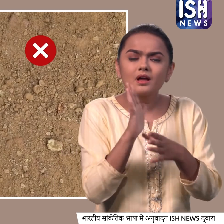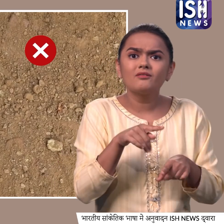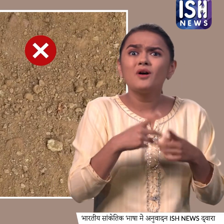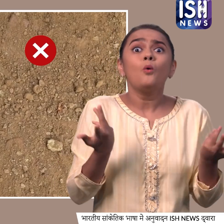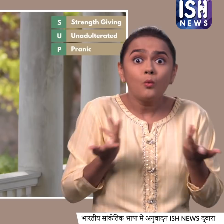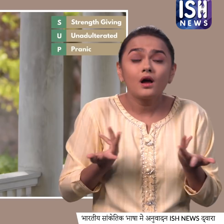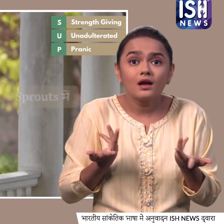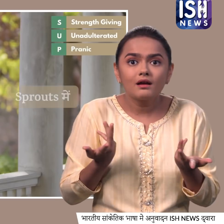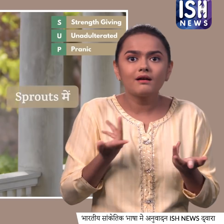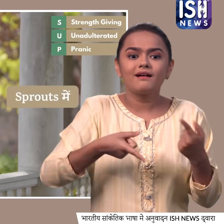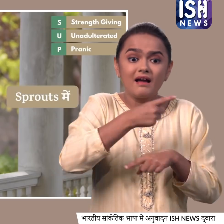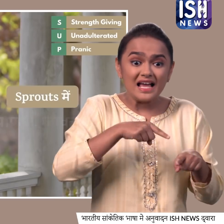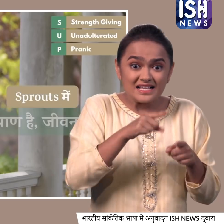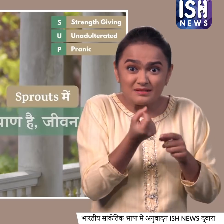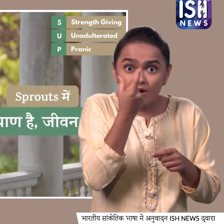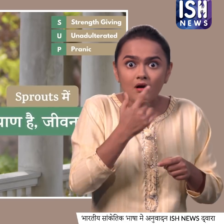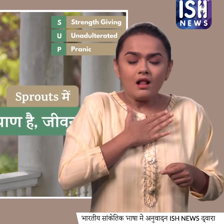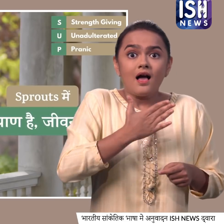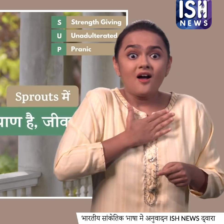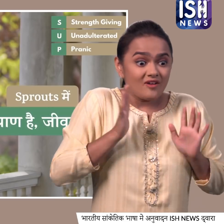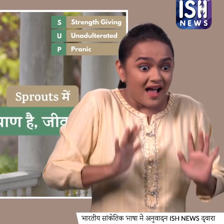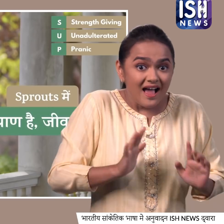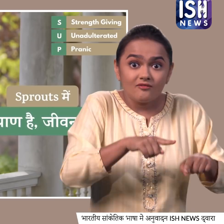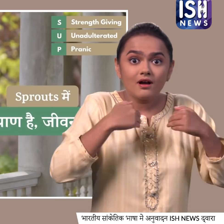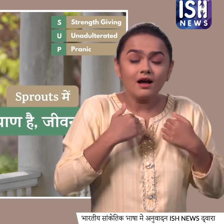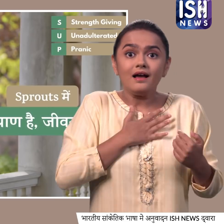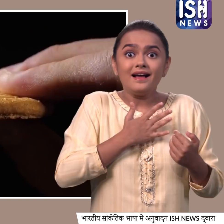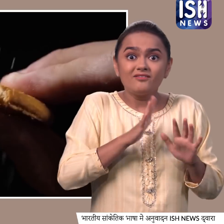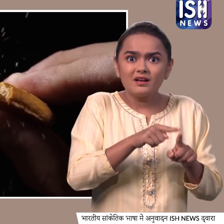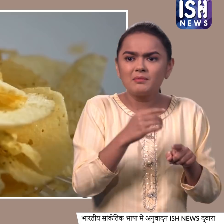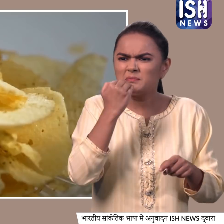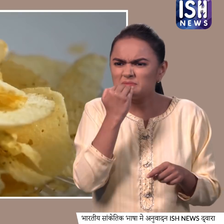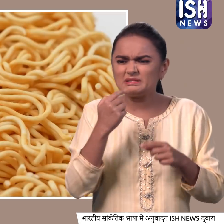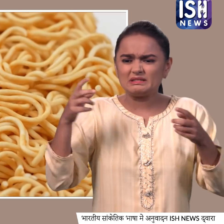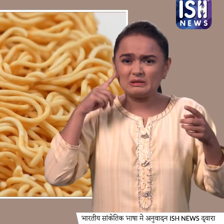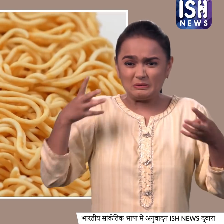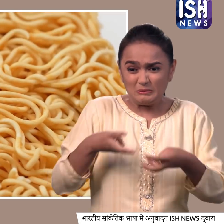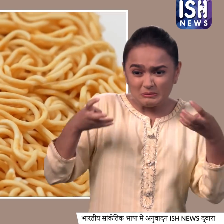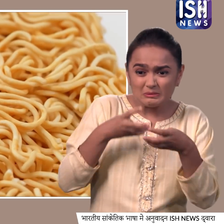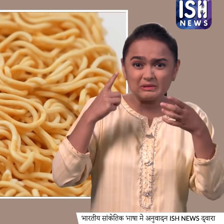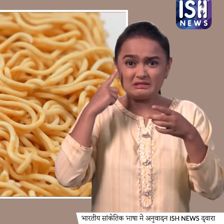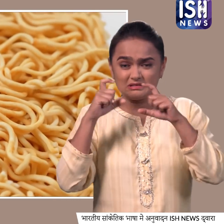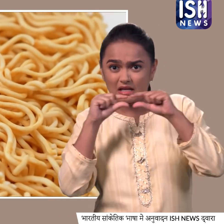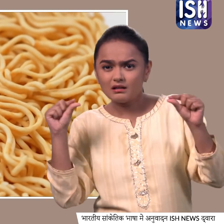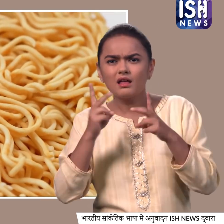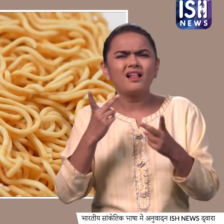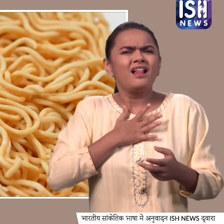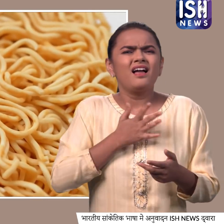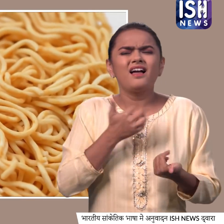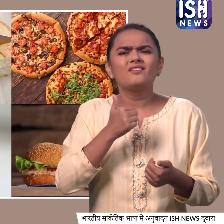Why? Because sprouts have prana. They have life And foods like biscuits, chips and noodles have no life in them